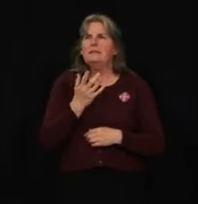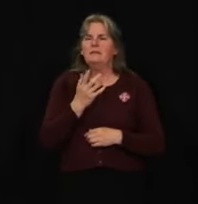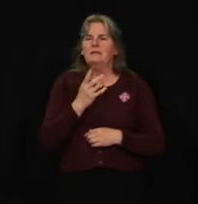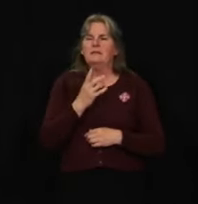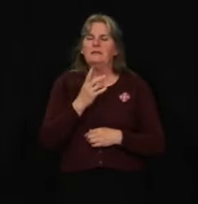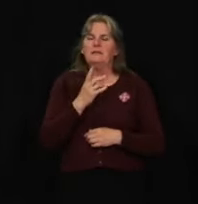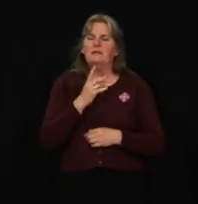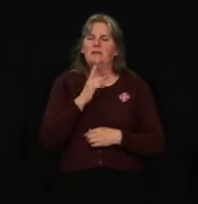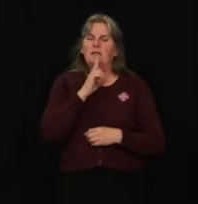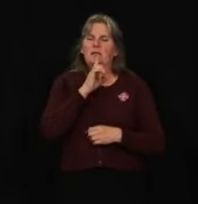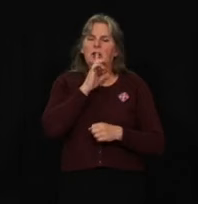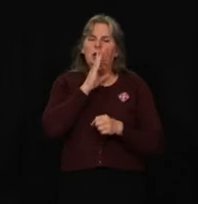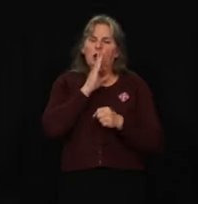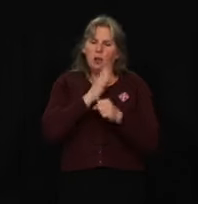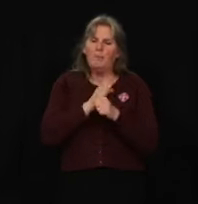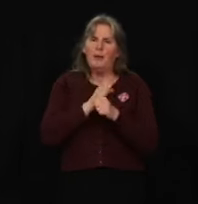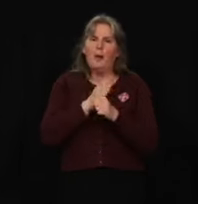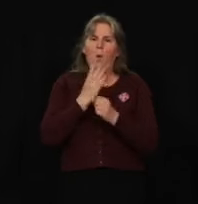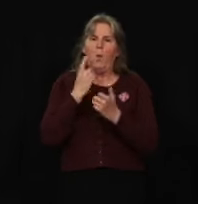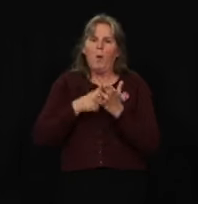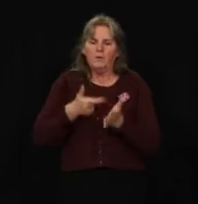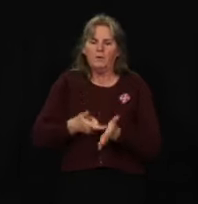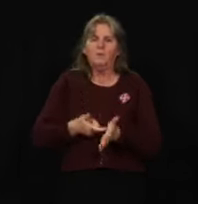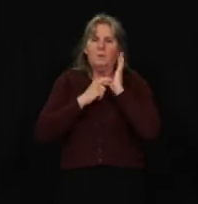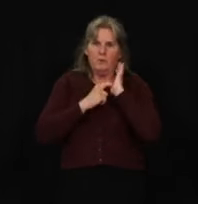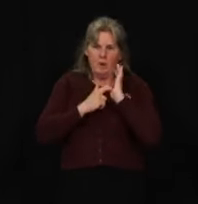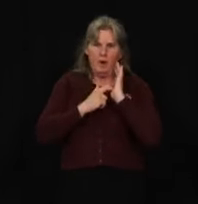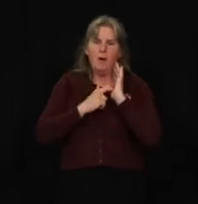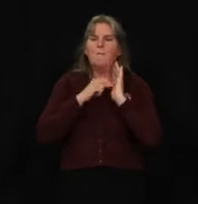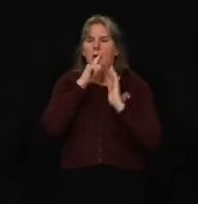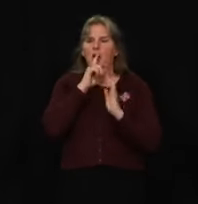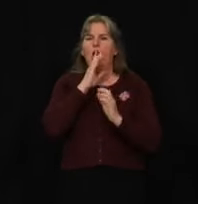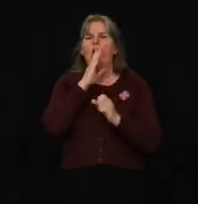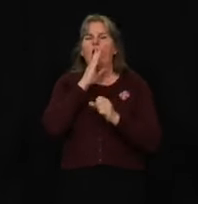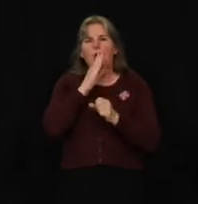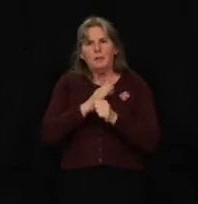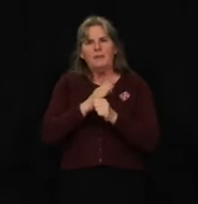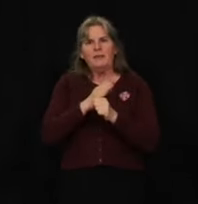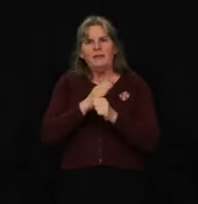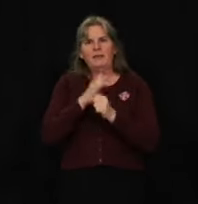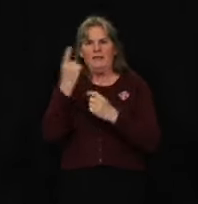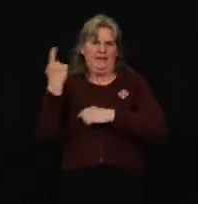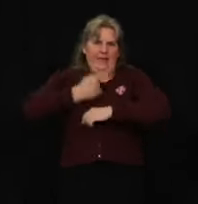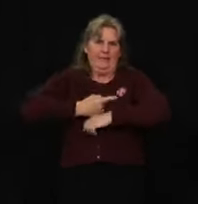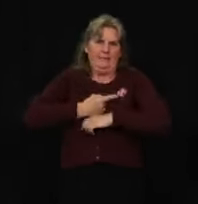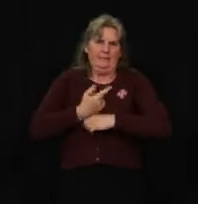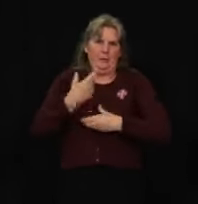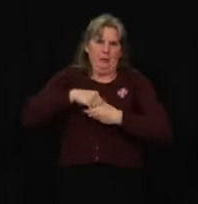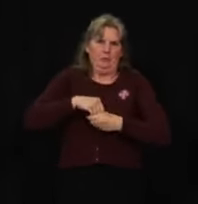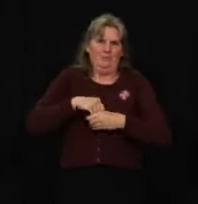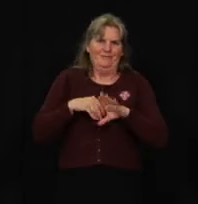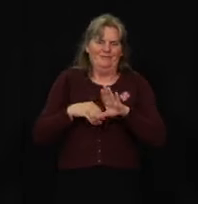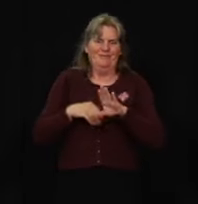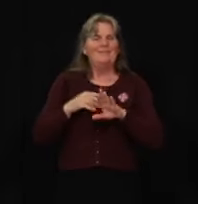that do have states of emergency, what would your advice to them be should-- should they stay with the status